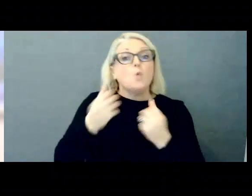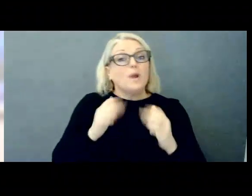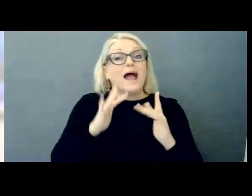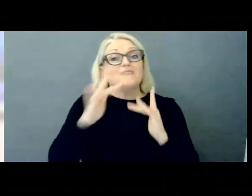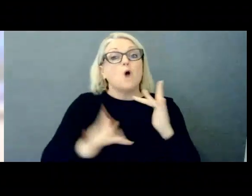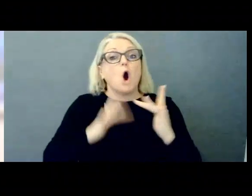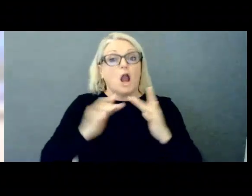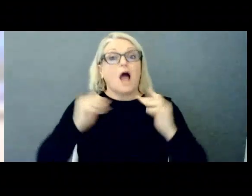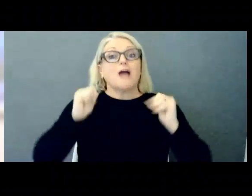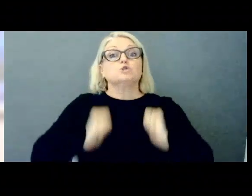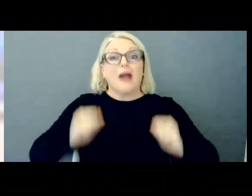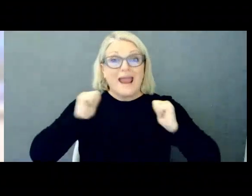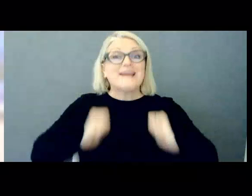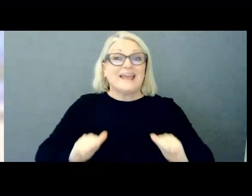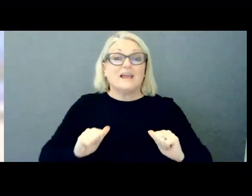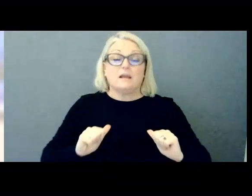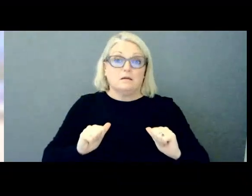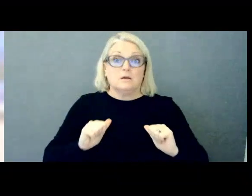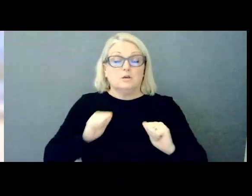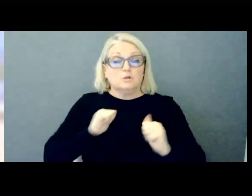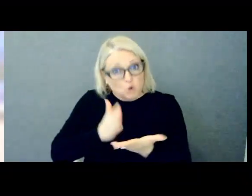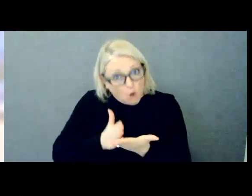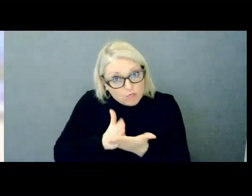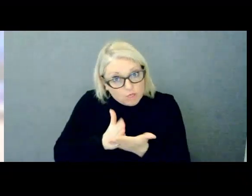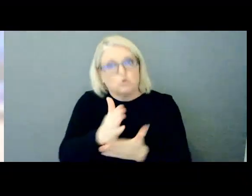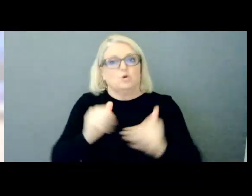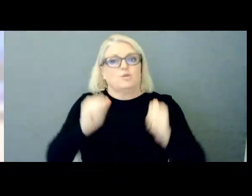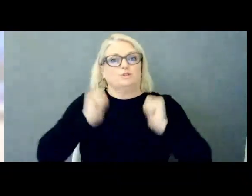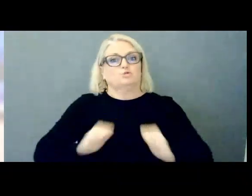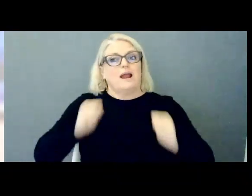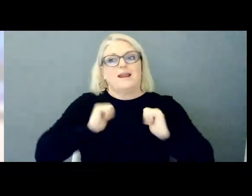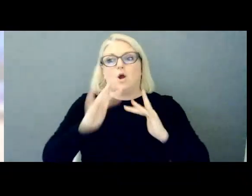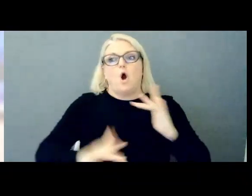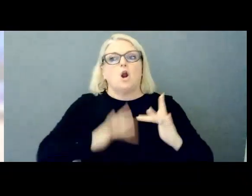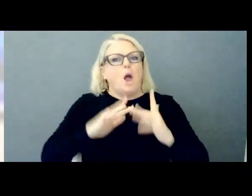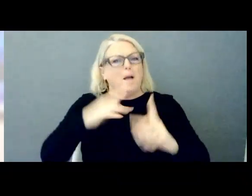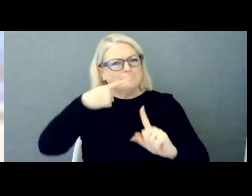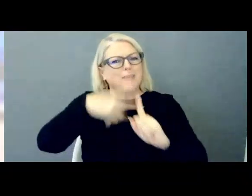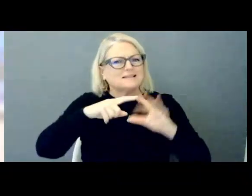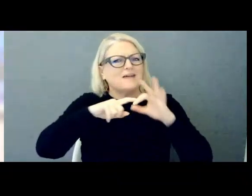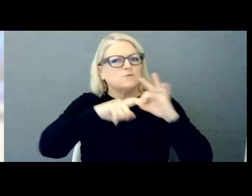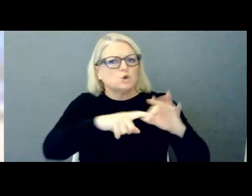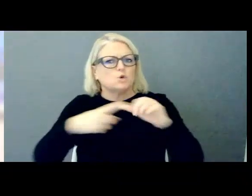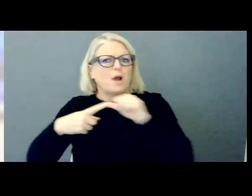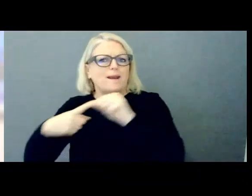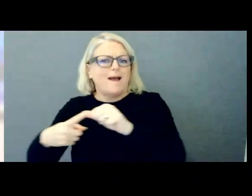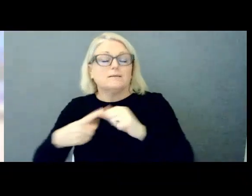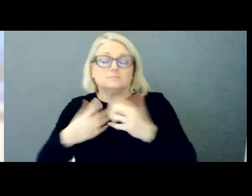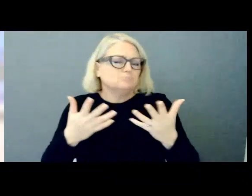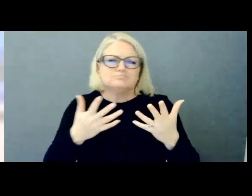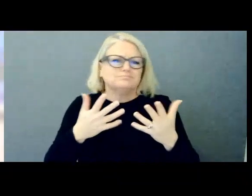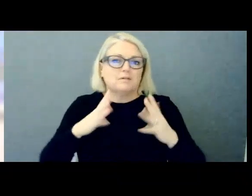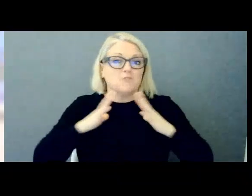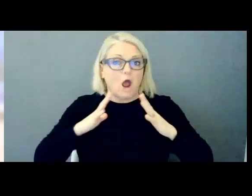You just need to work through it and read the instructions and- - Right. Take the time to practice within your organisation. Okay.